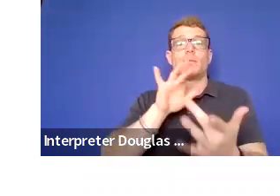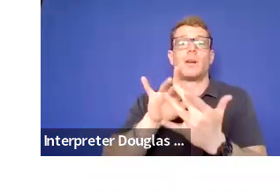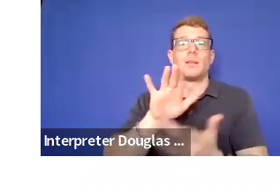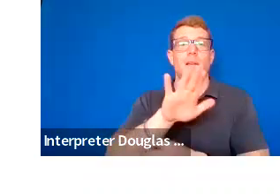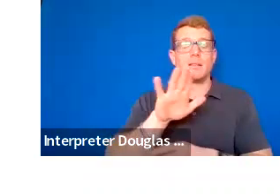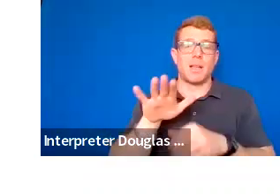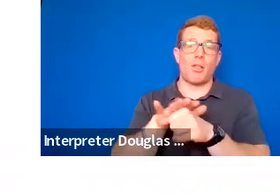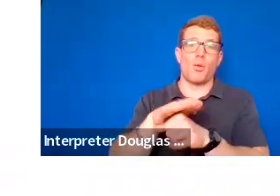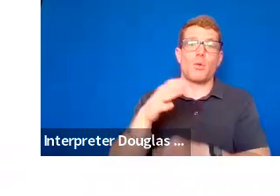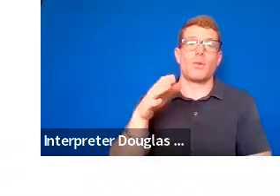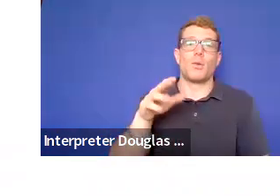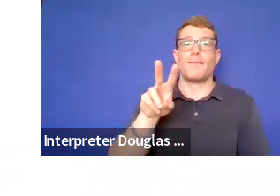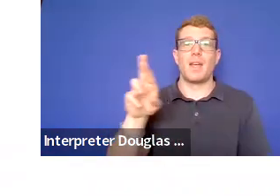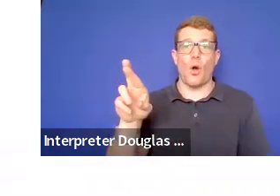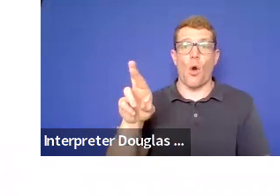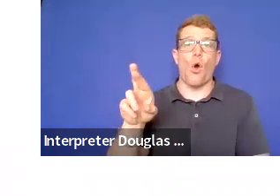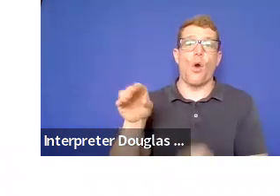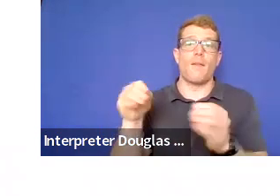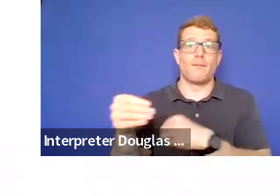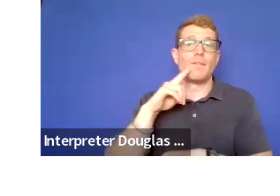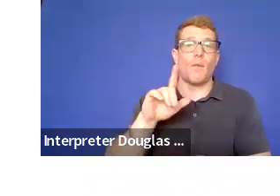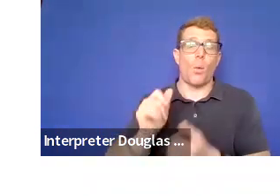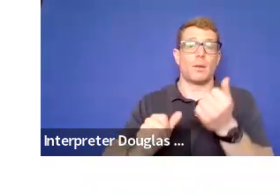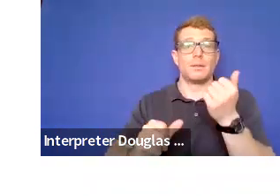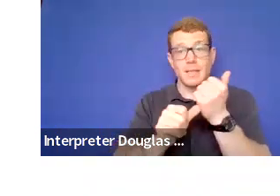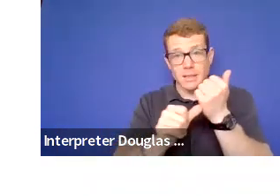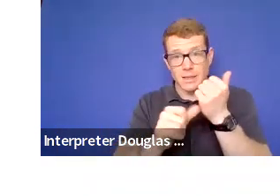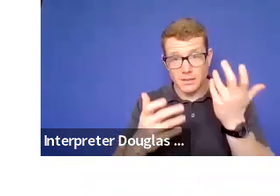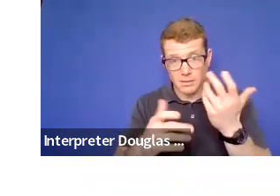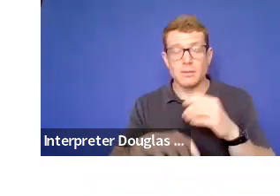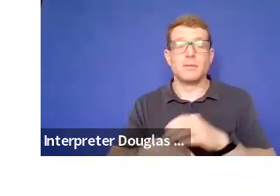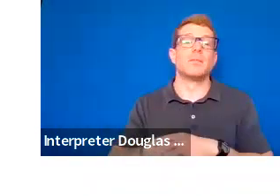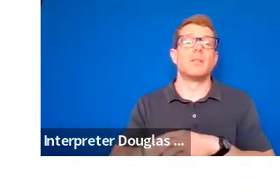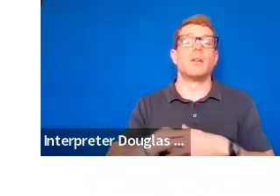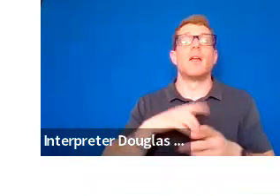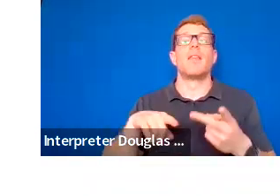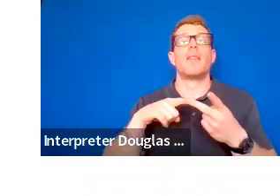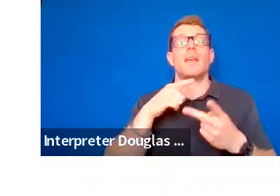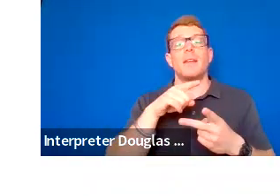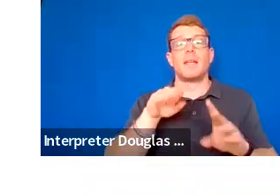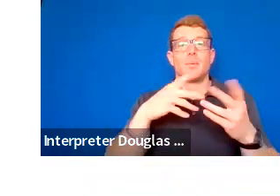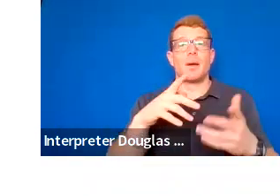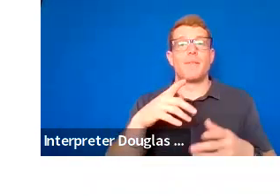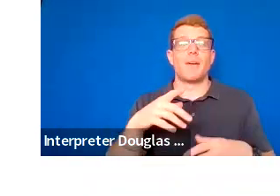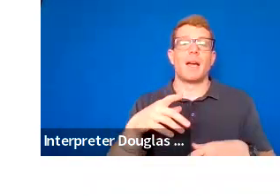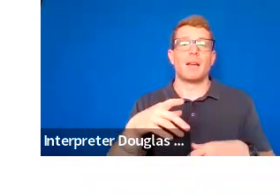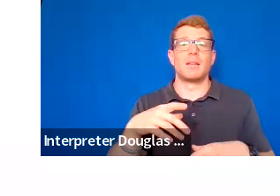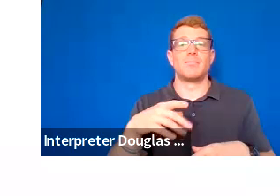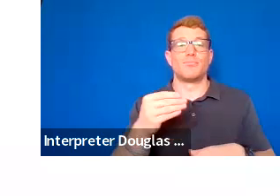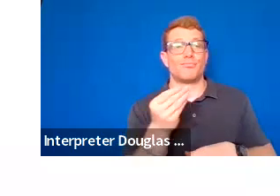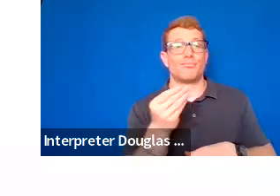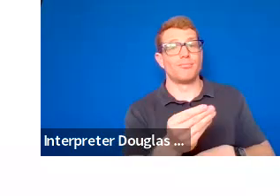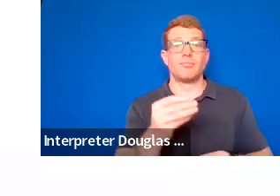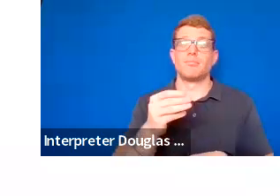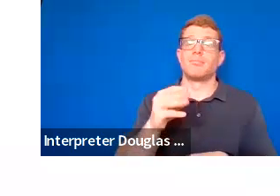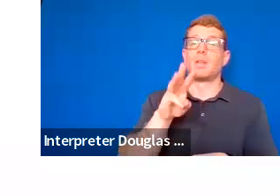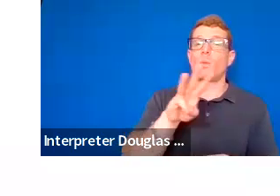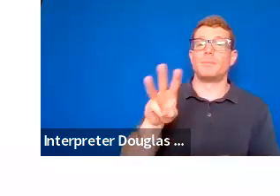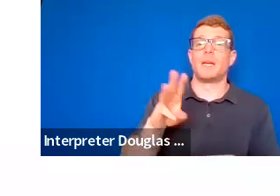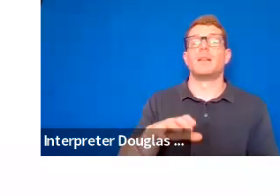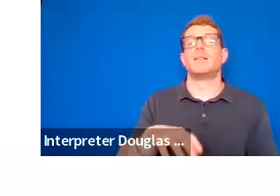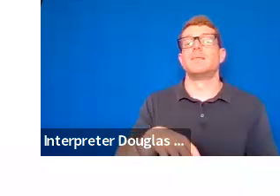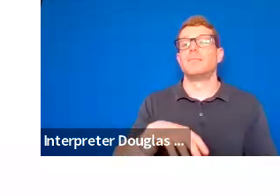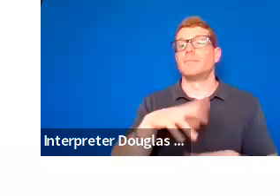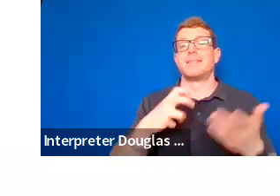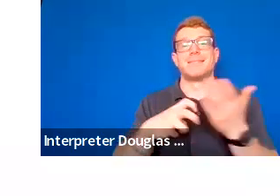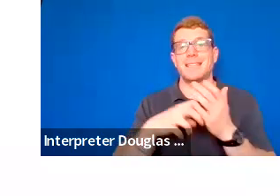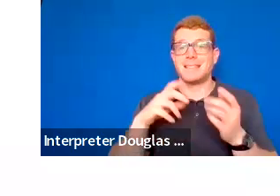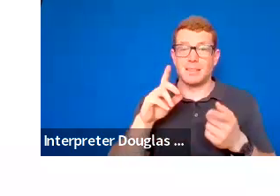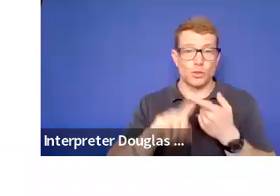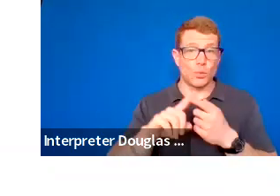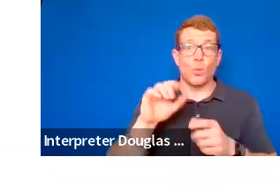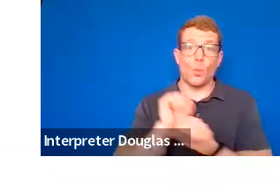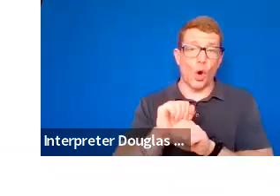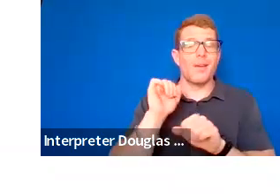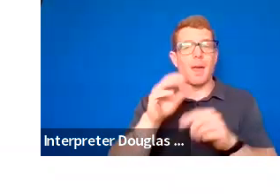Office for assistance, and then he was provided with the choose work website with kick it to work with the web link that you see on this particular screen.